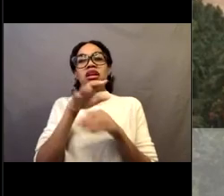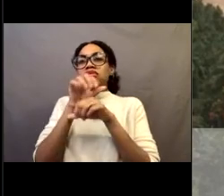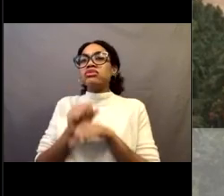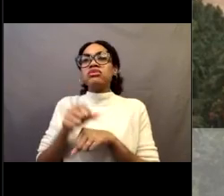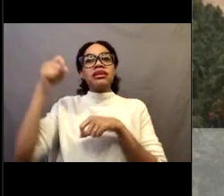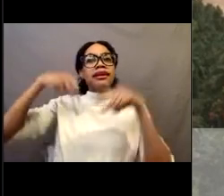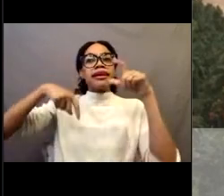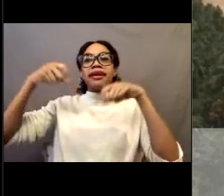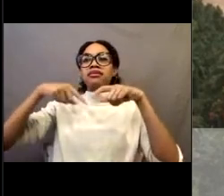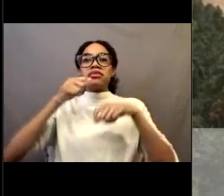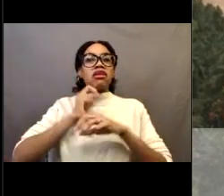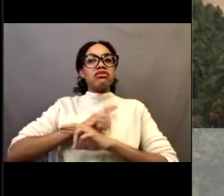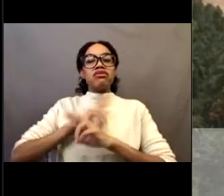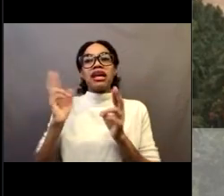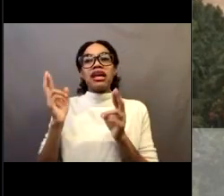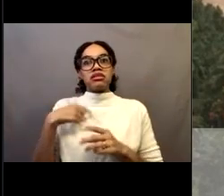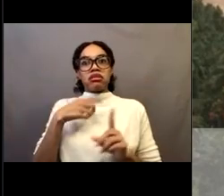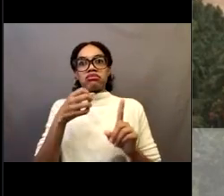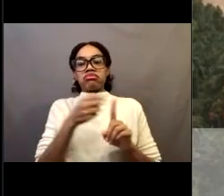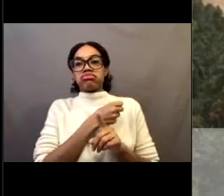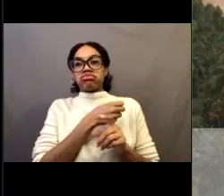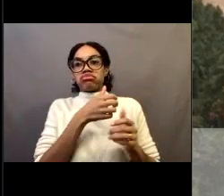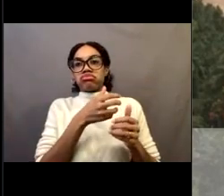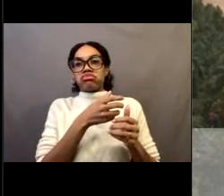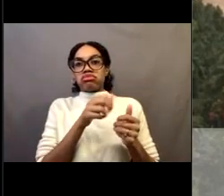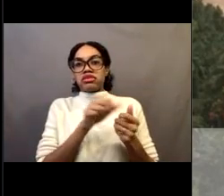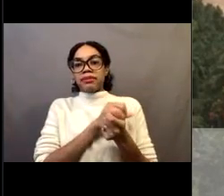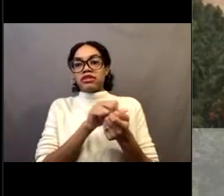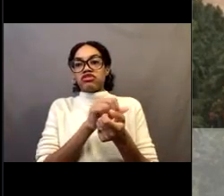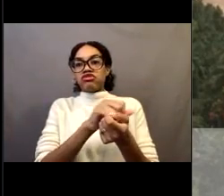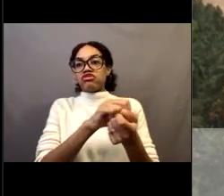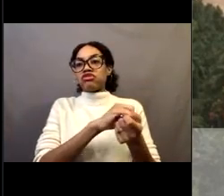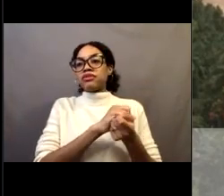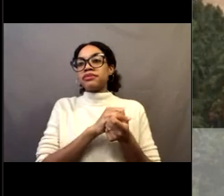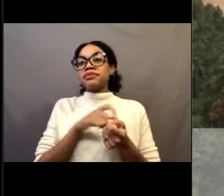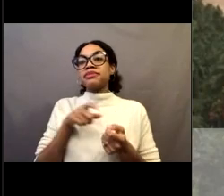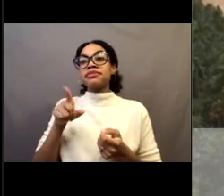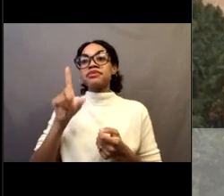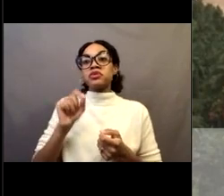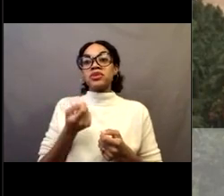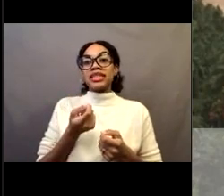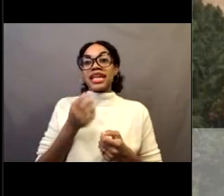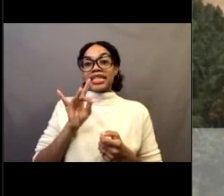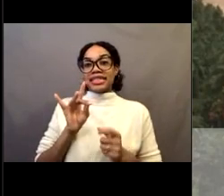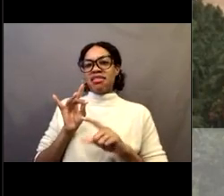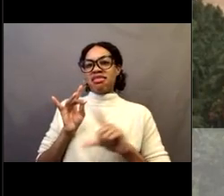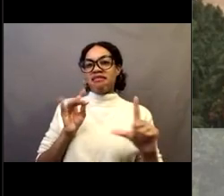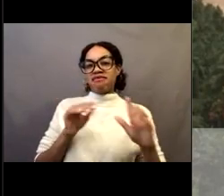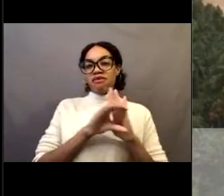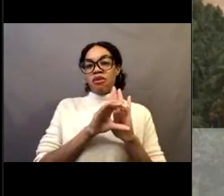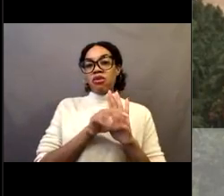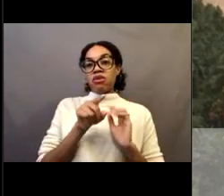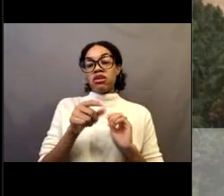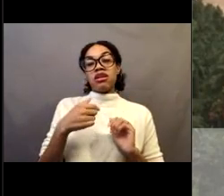So here you can see a picture from 2018. So again, two years ago in April we had a massive flooding event.